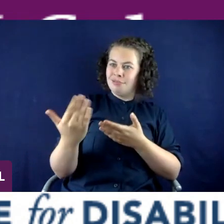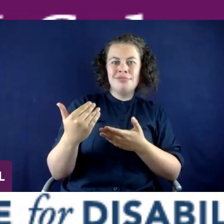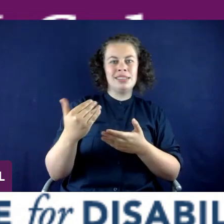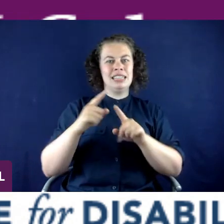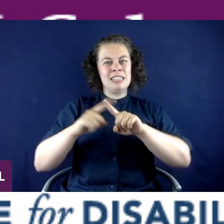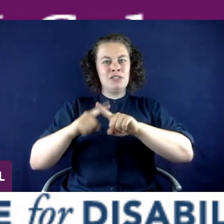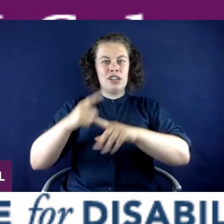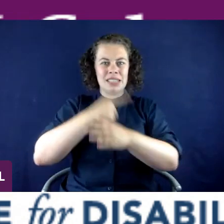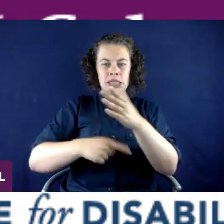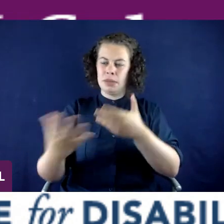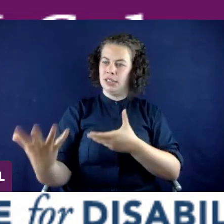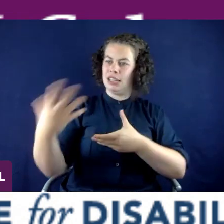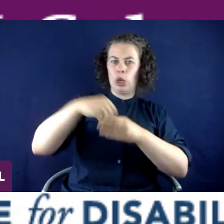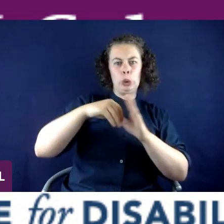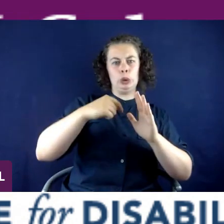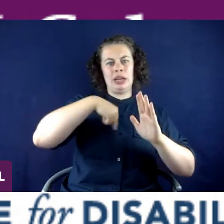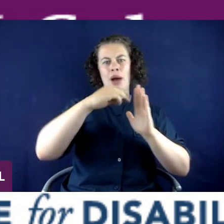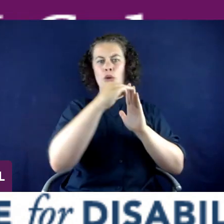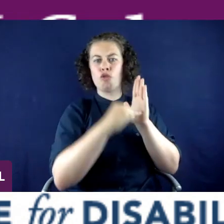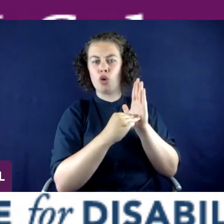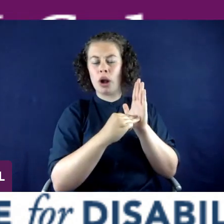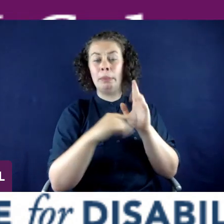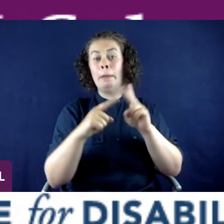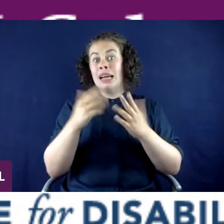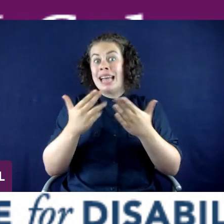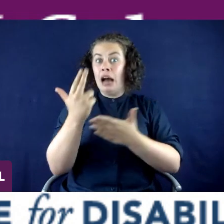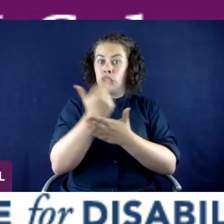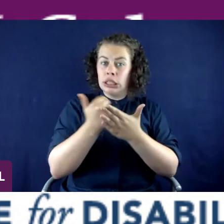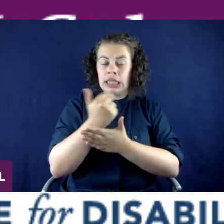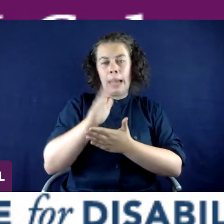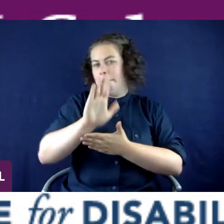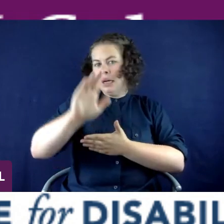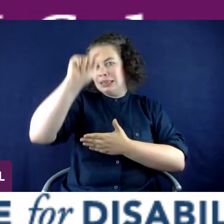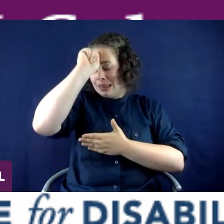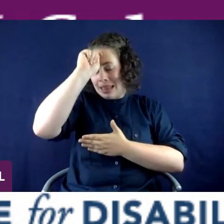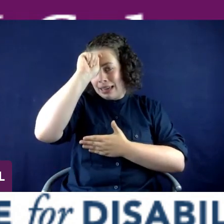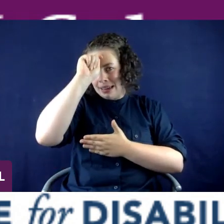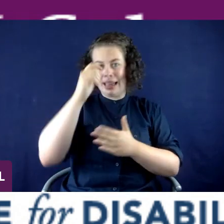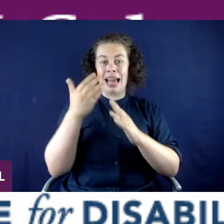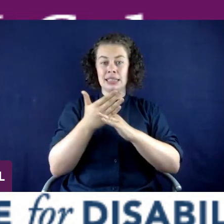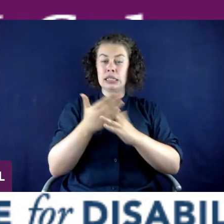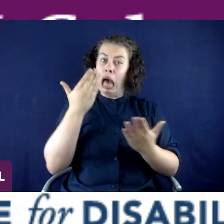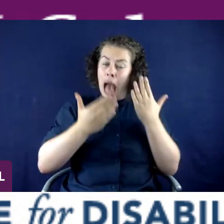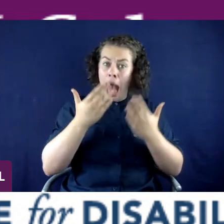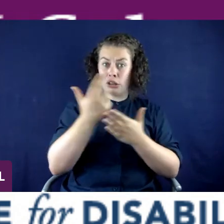intentional things and designing, so nothing without us . but nothing about us without us.